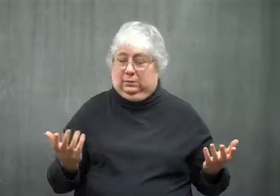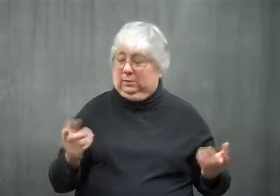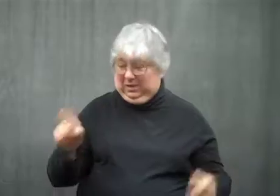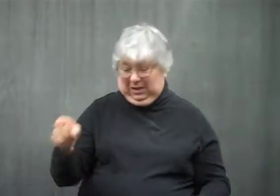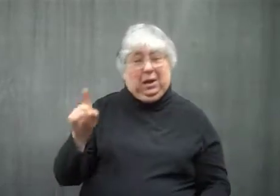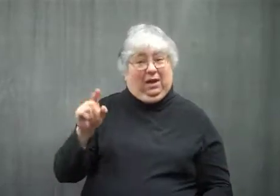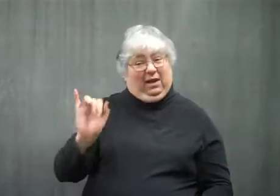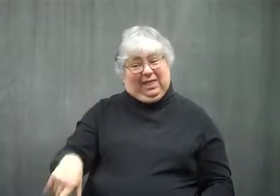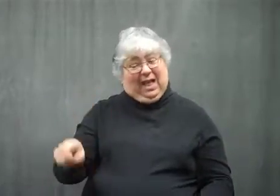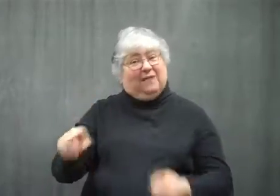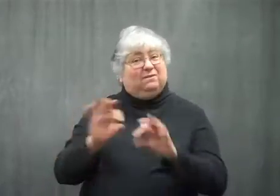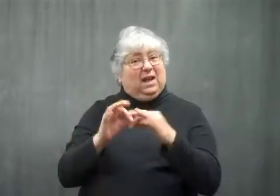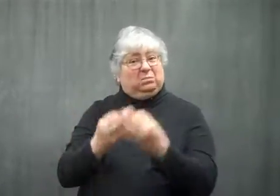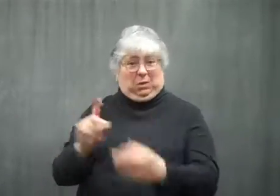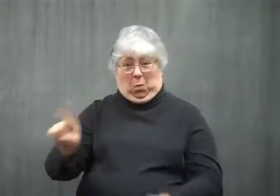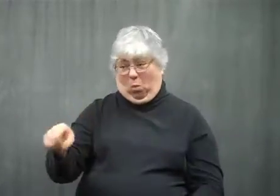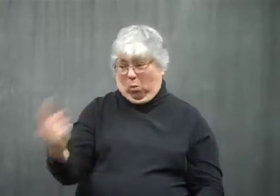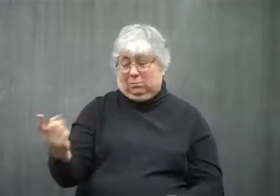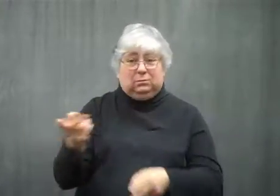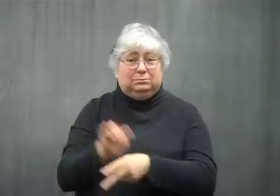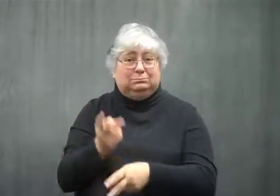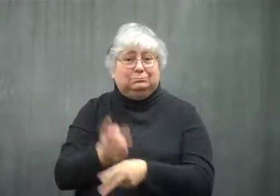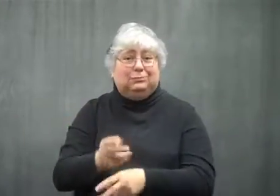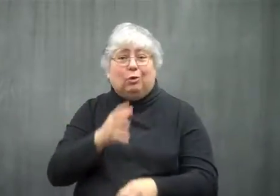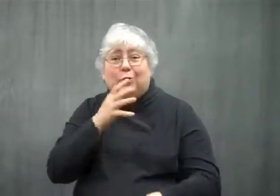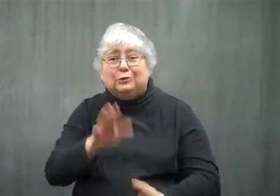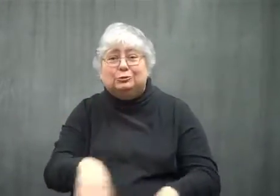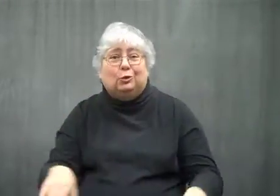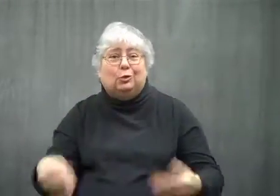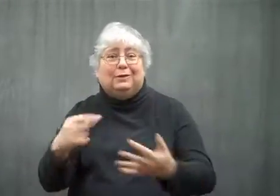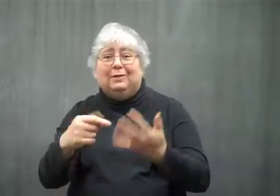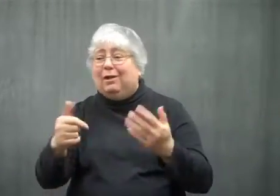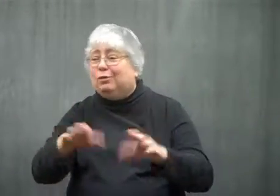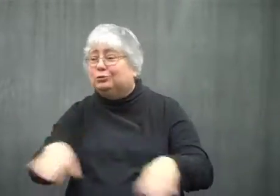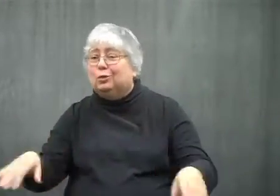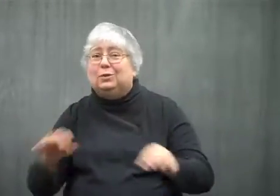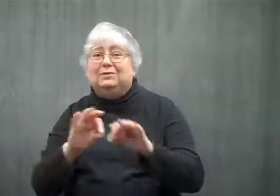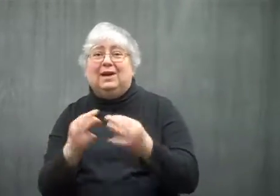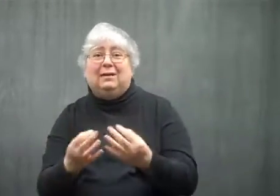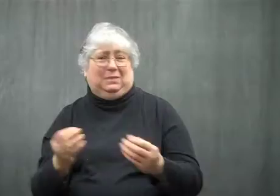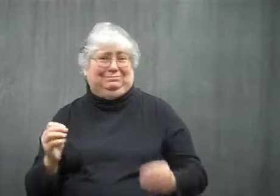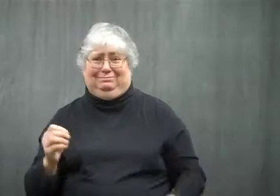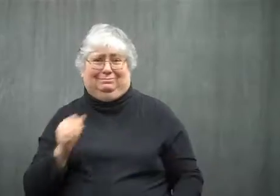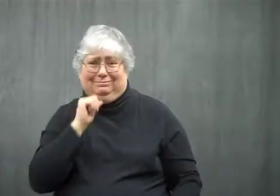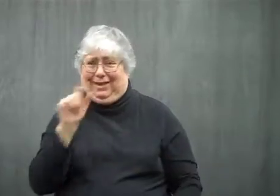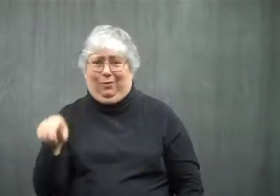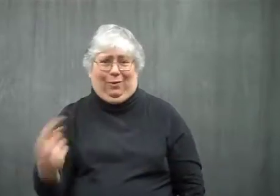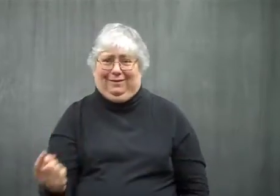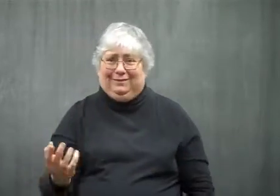The Greens aren't the only ones taking care of grandchildren.